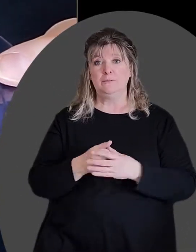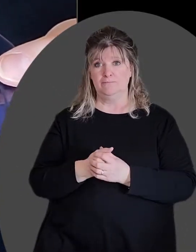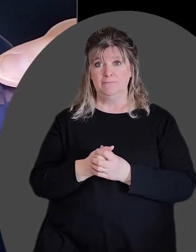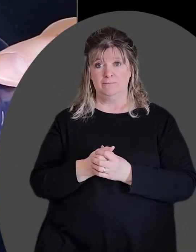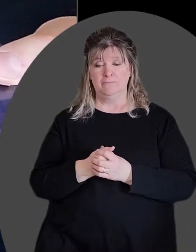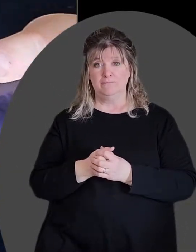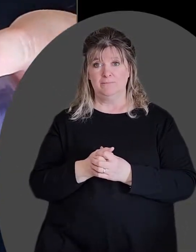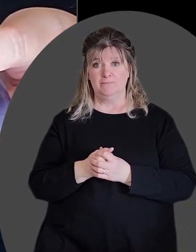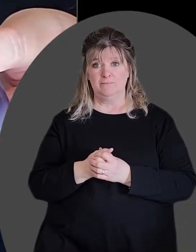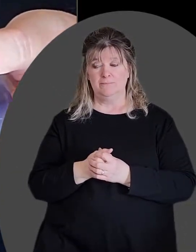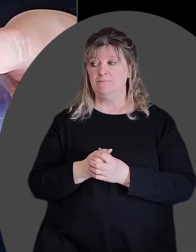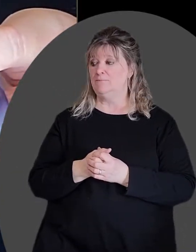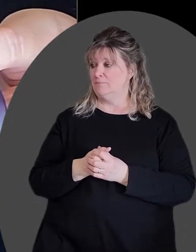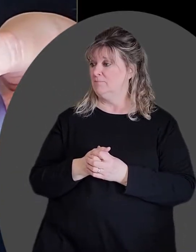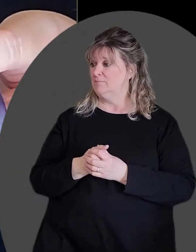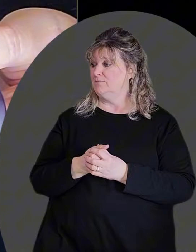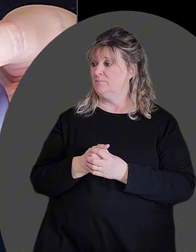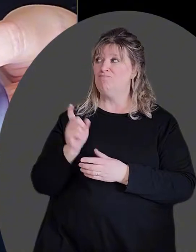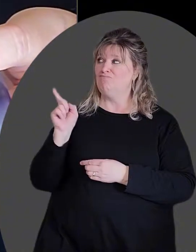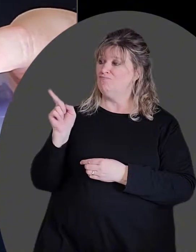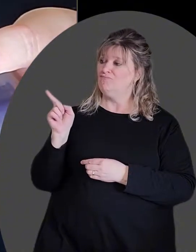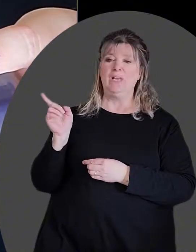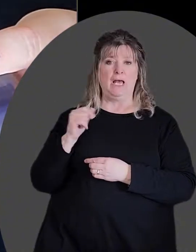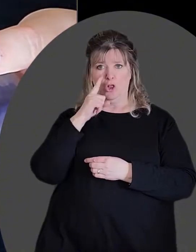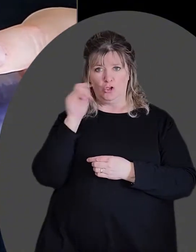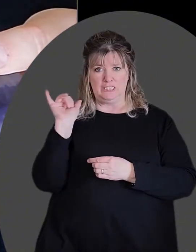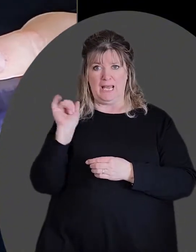and then this is what it looks like after I have